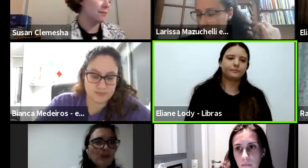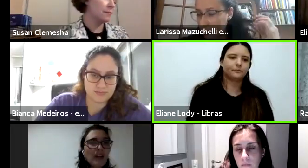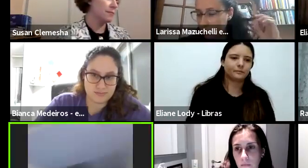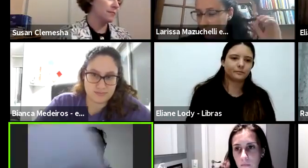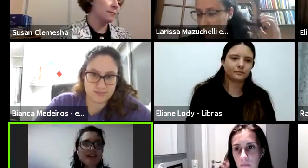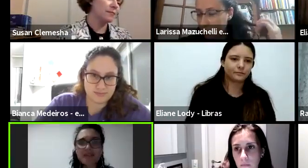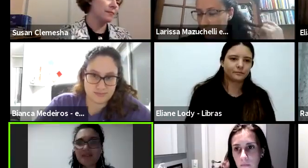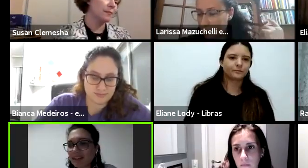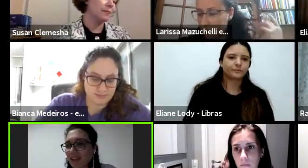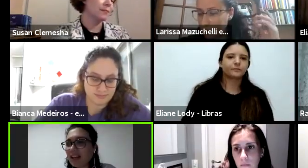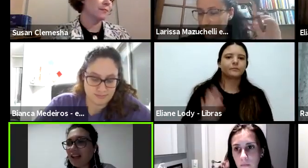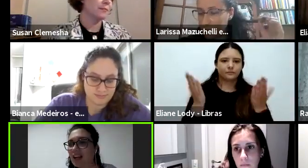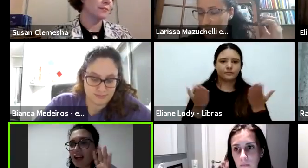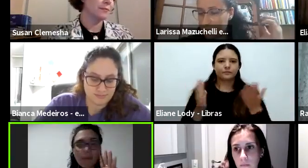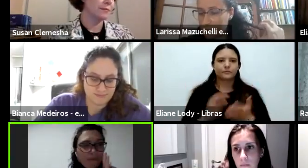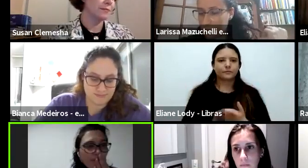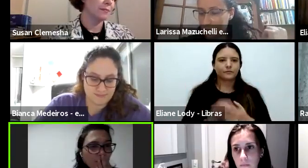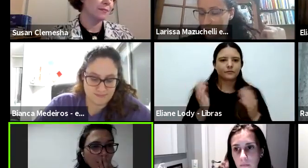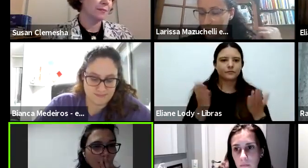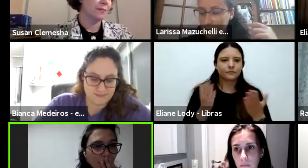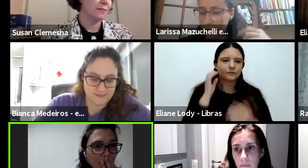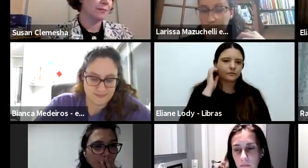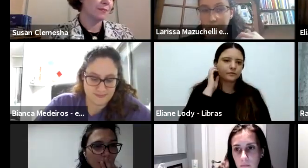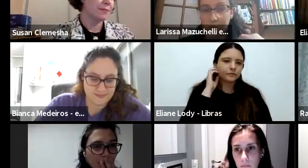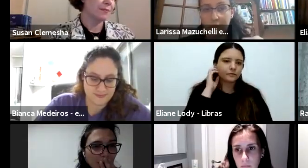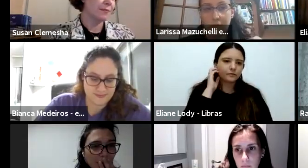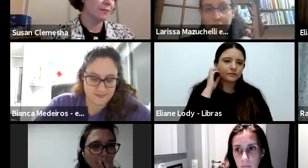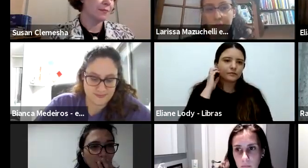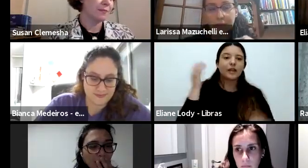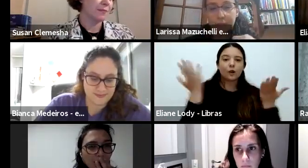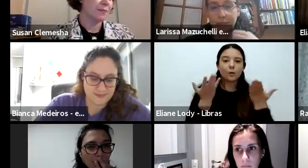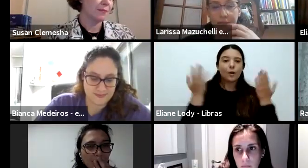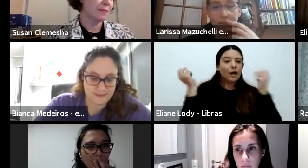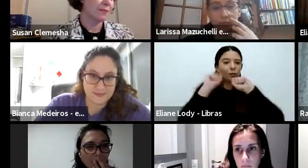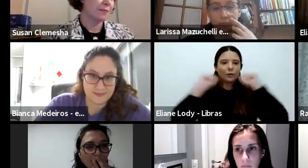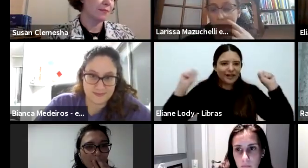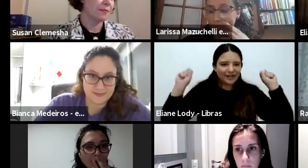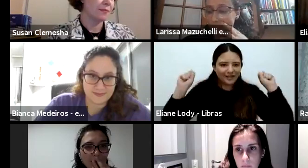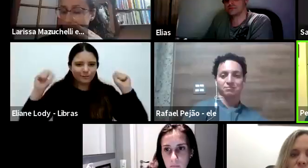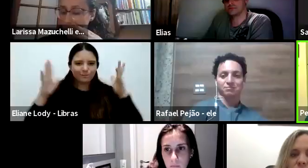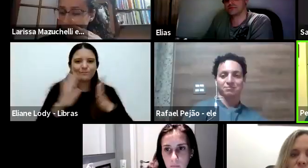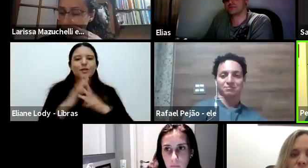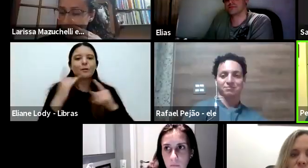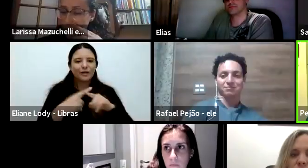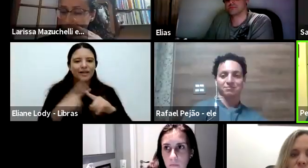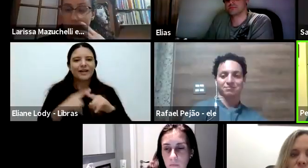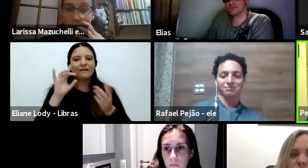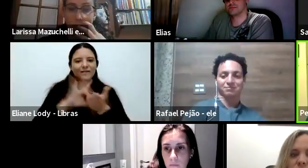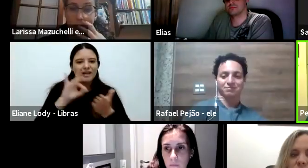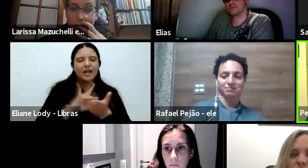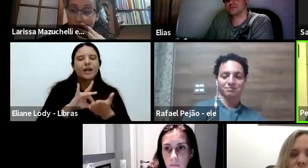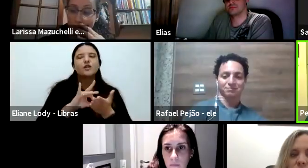talk. talk All right All right.